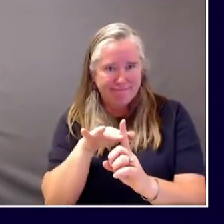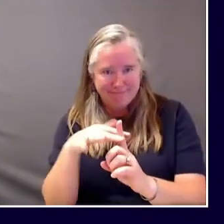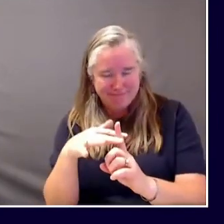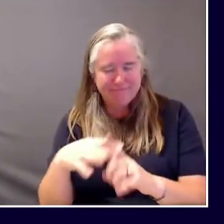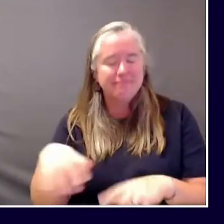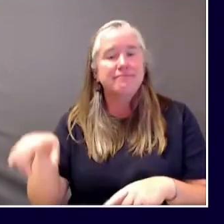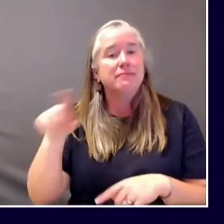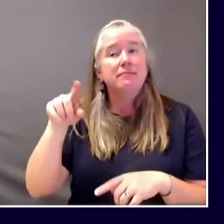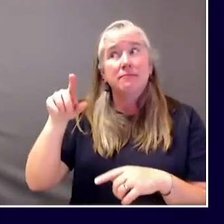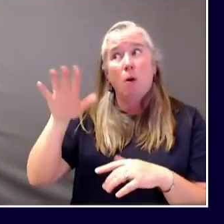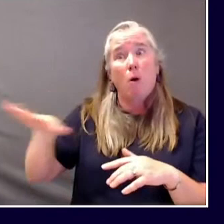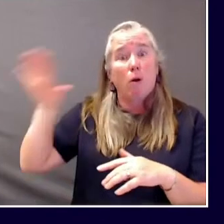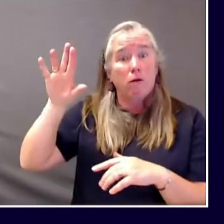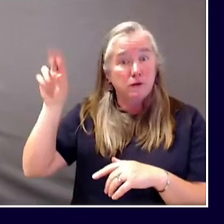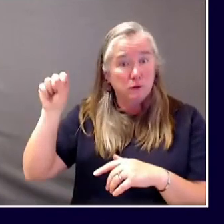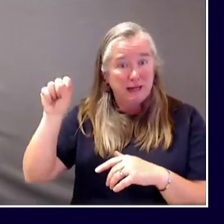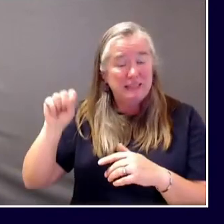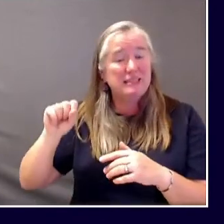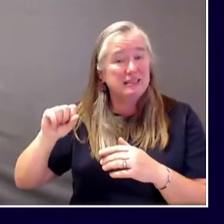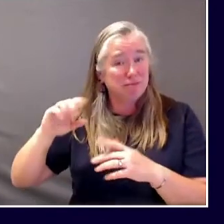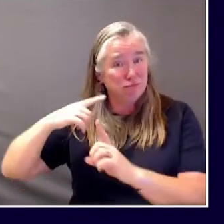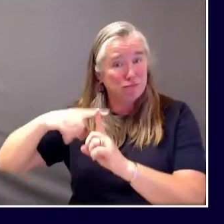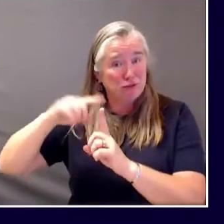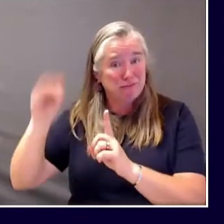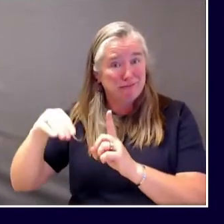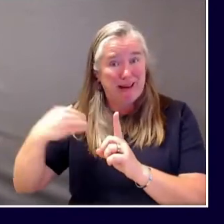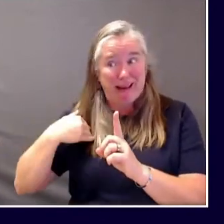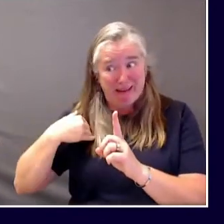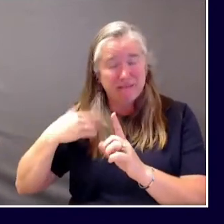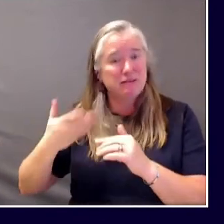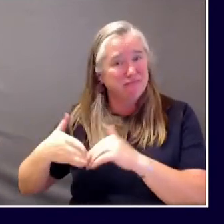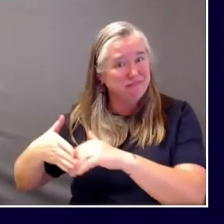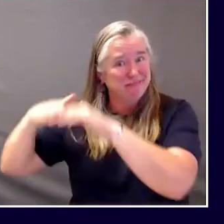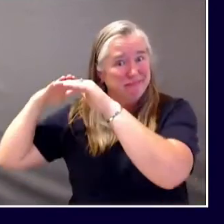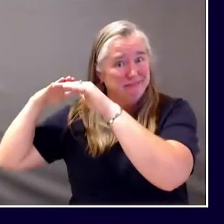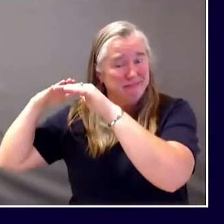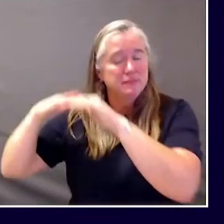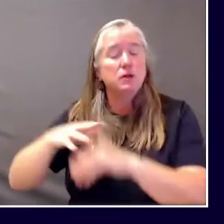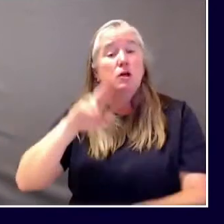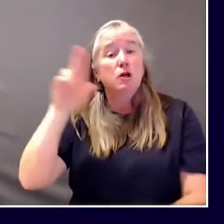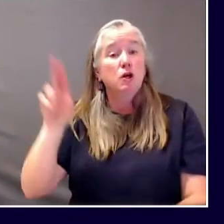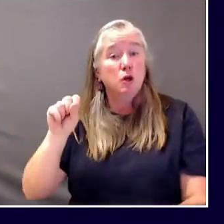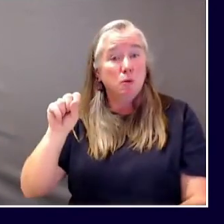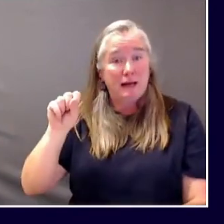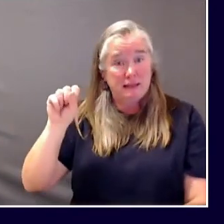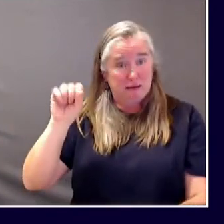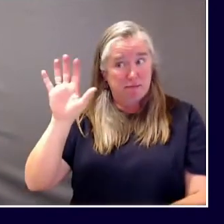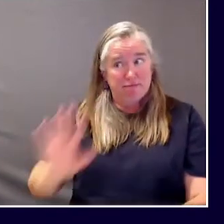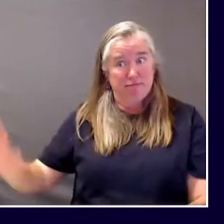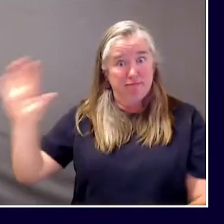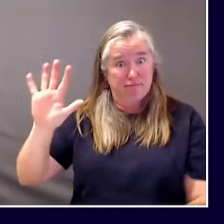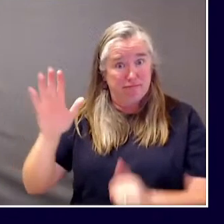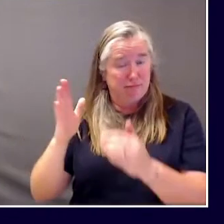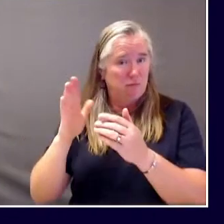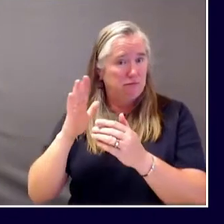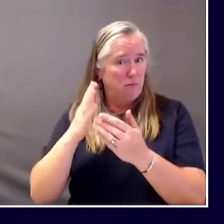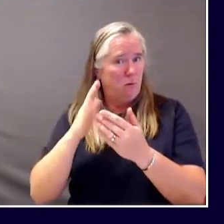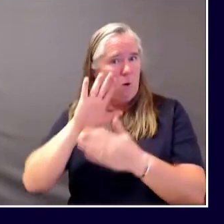have been rising in our nation